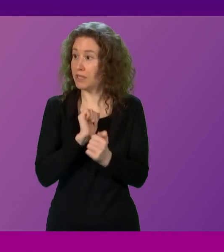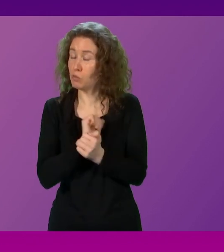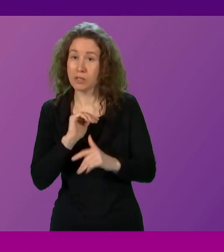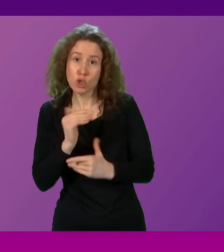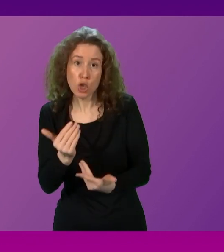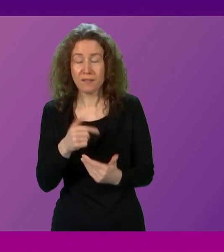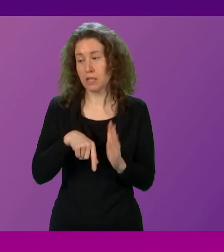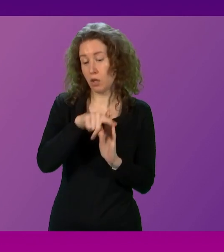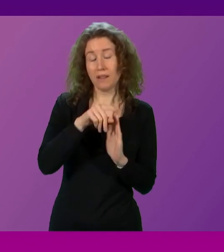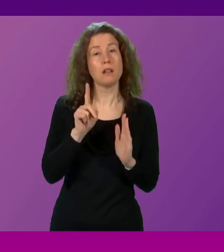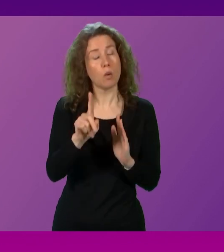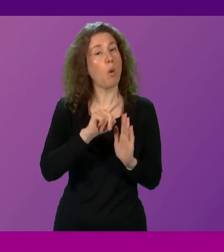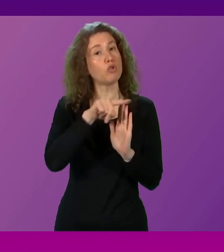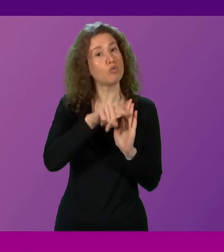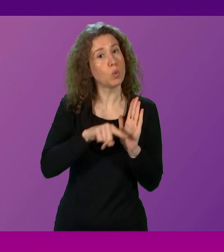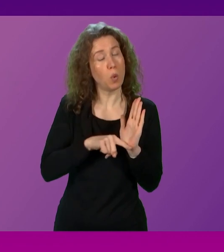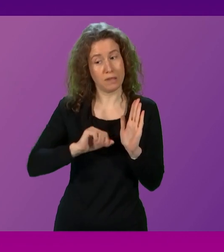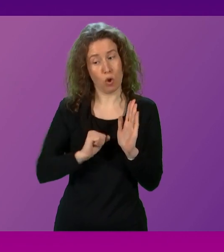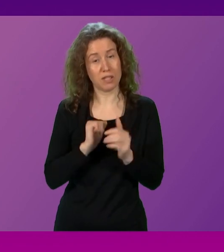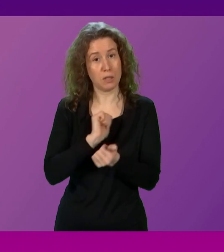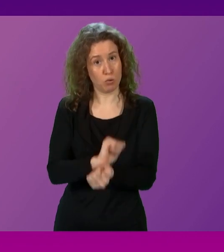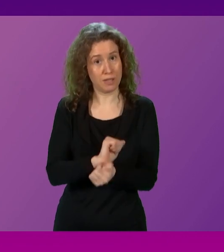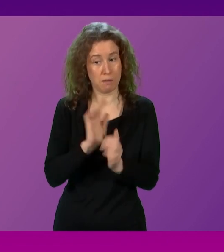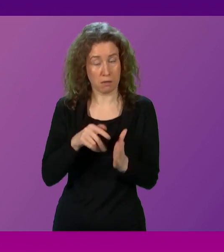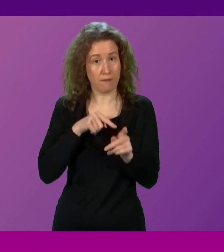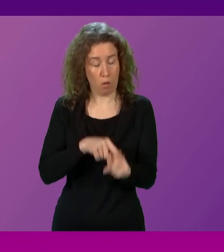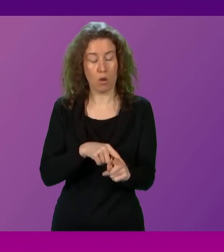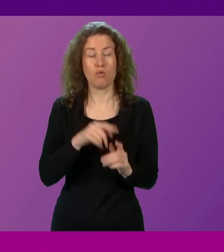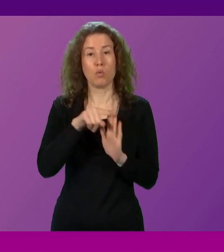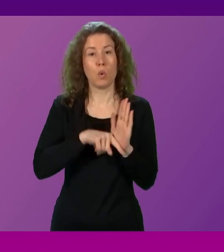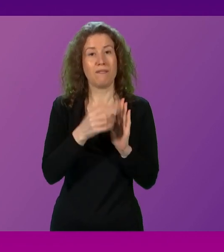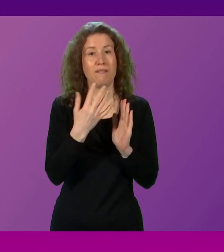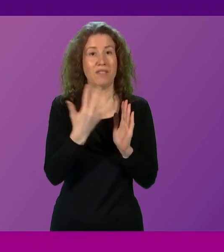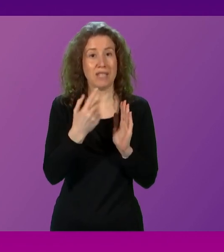rules that the SPS has to work to. Rule 15, on the allocation of prisoners,